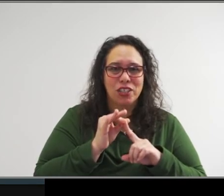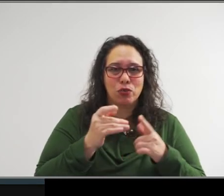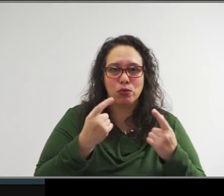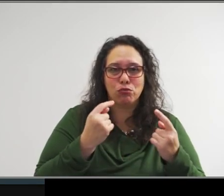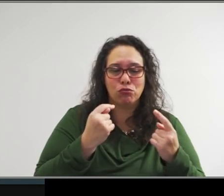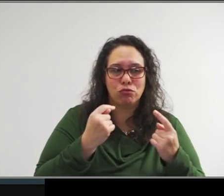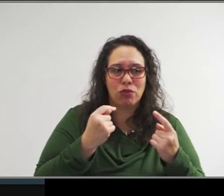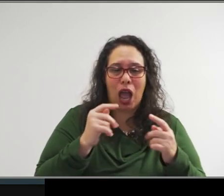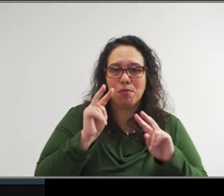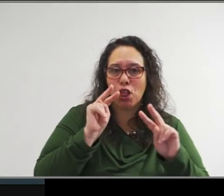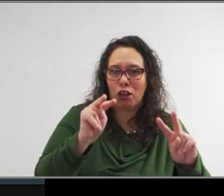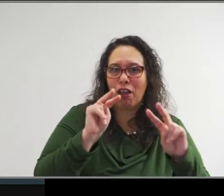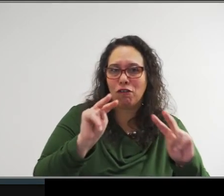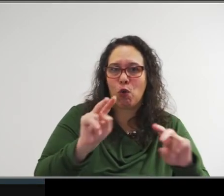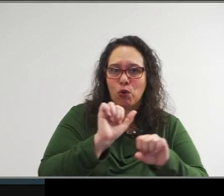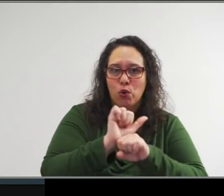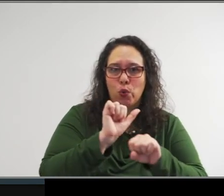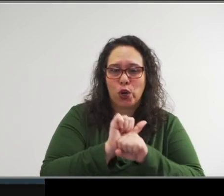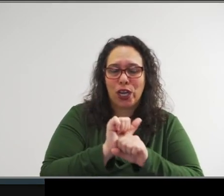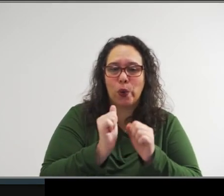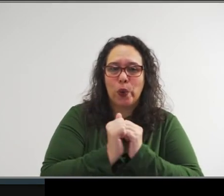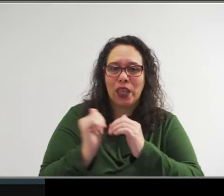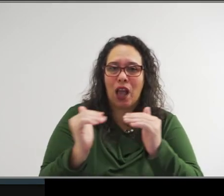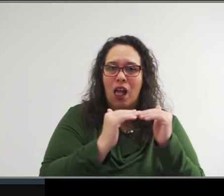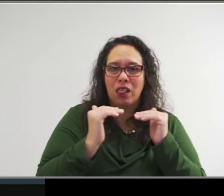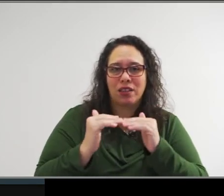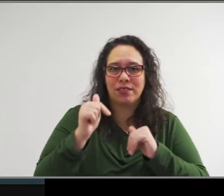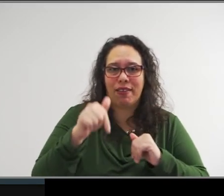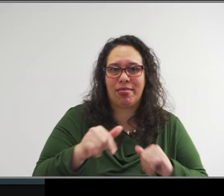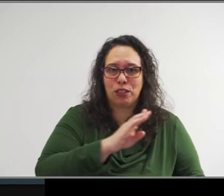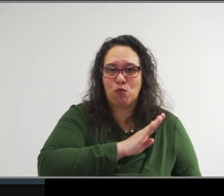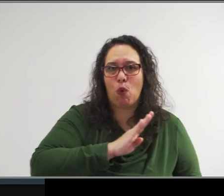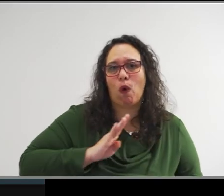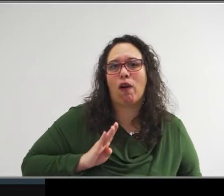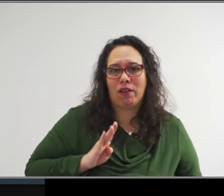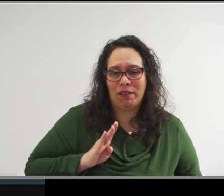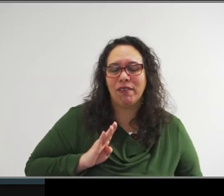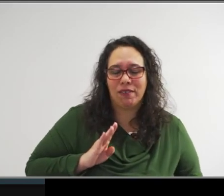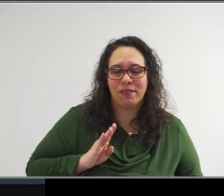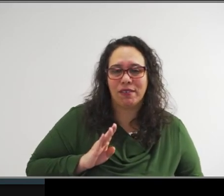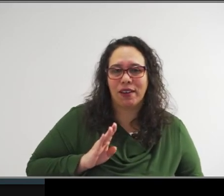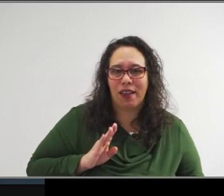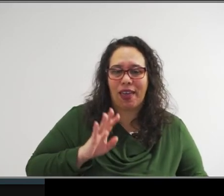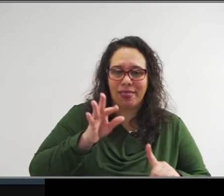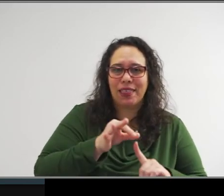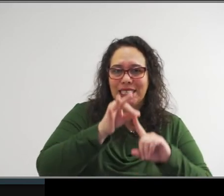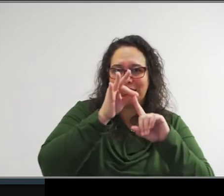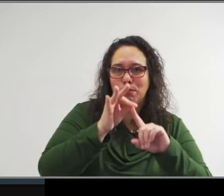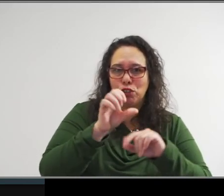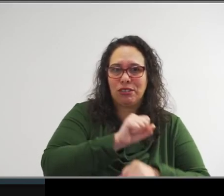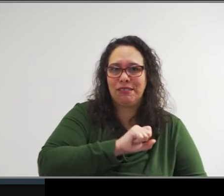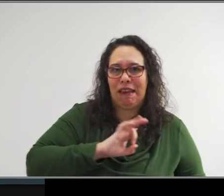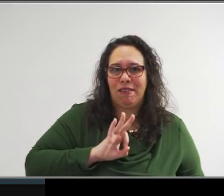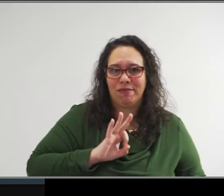I'm looking forward to working with my colleagues on this board and the exceptional staff that we've got. And that's all I've got.